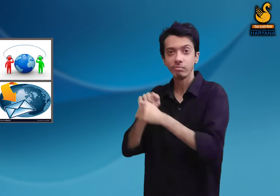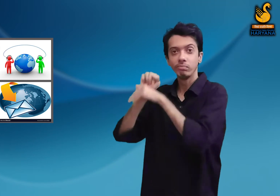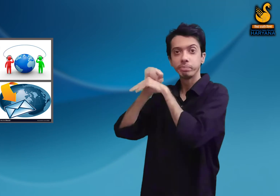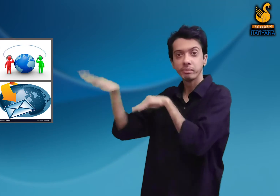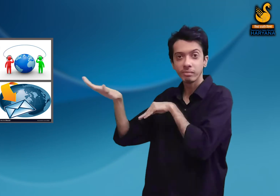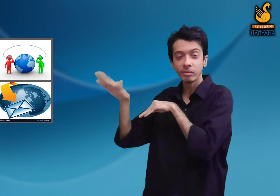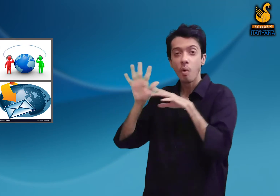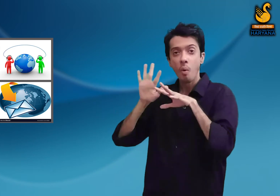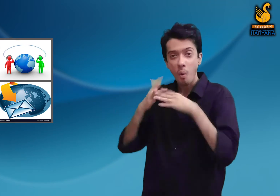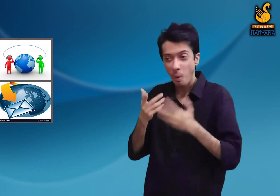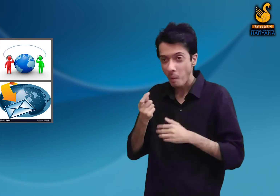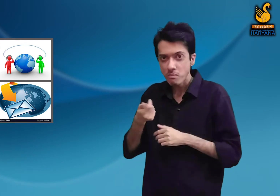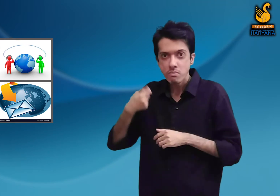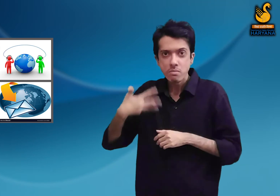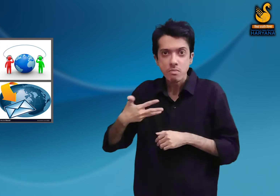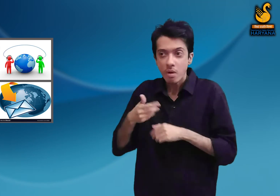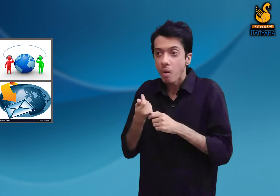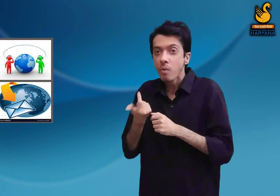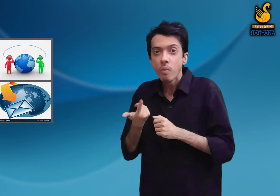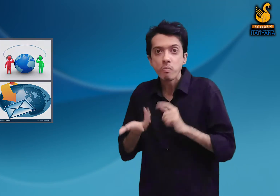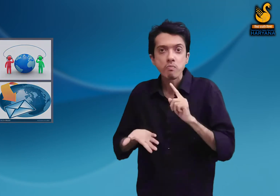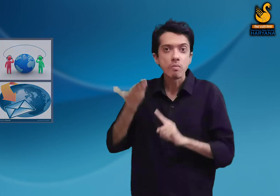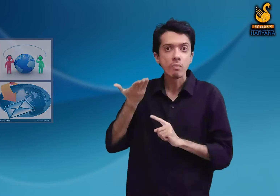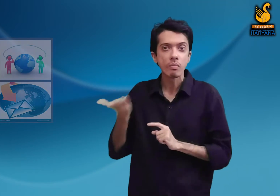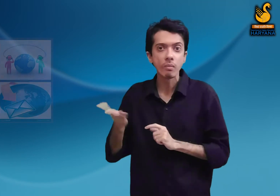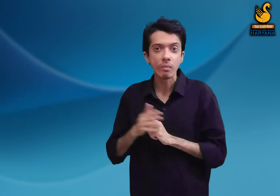Then we would send those pictures through letters which used to be very expensive.